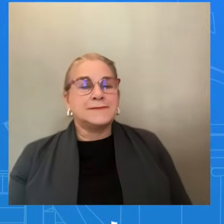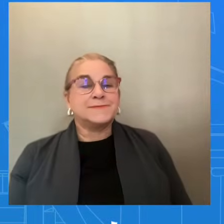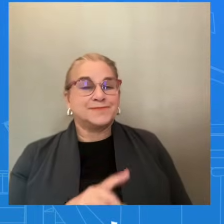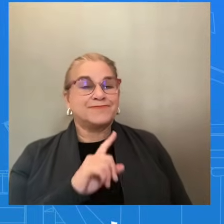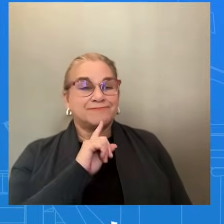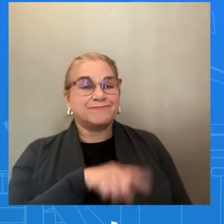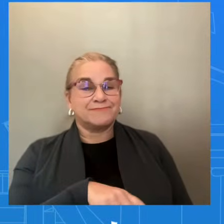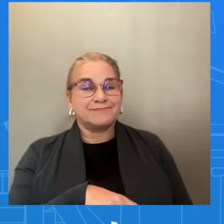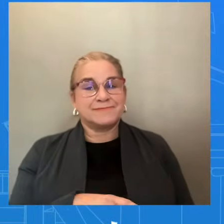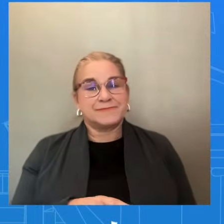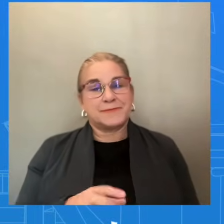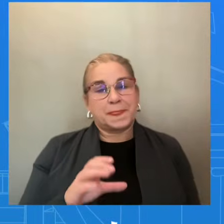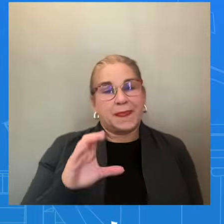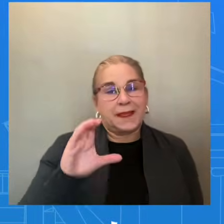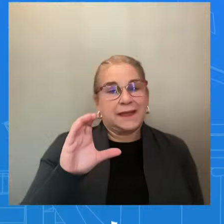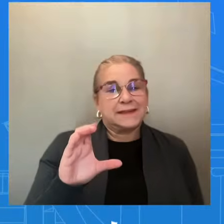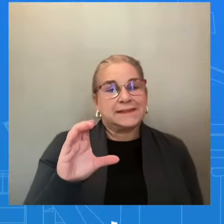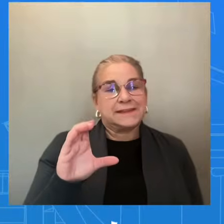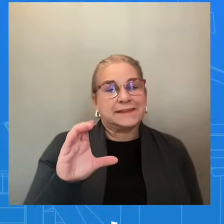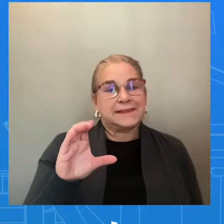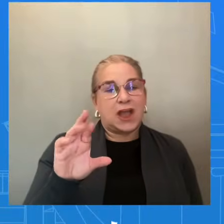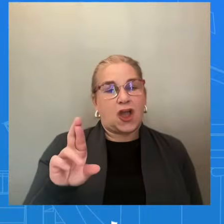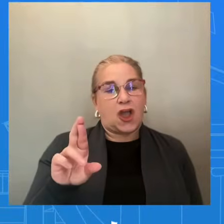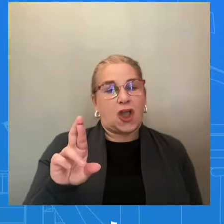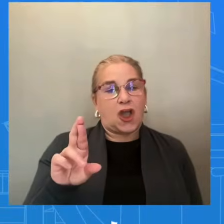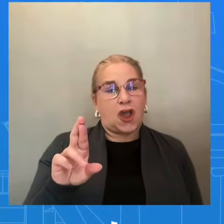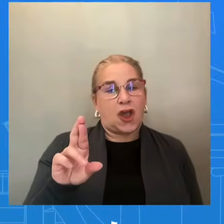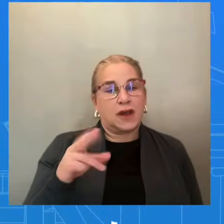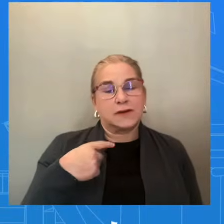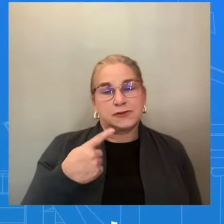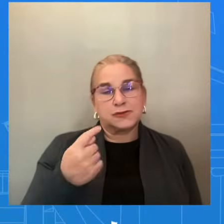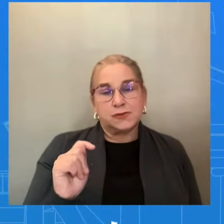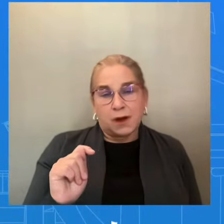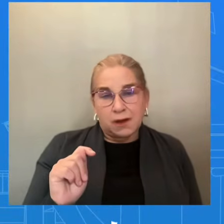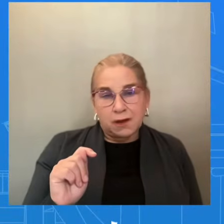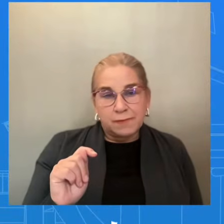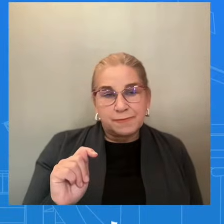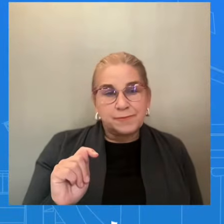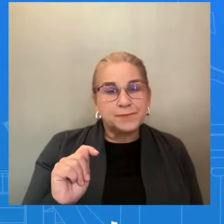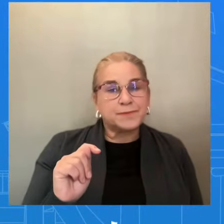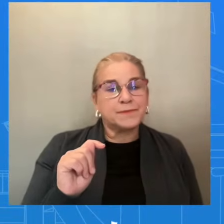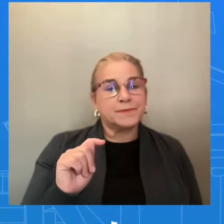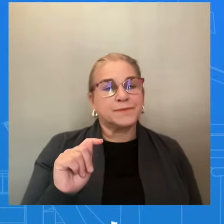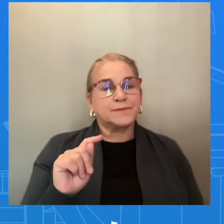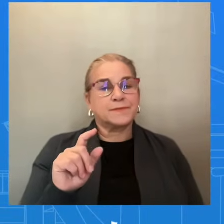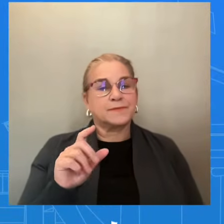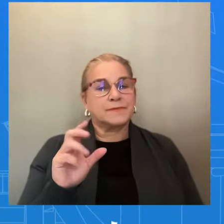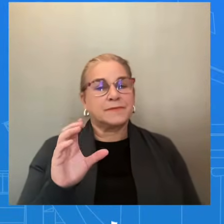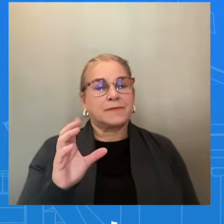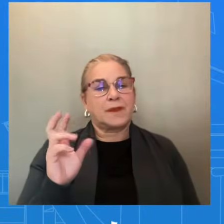robust component in that CR to make sure that the Disaster Relief Fund was replenished.